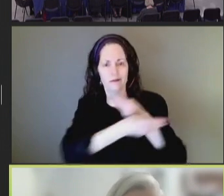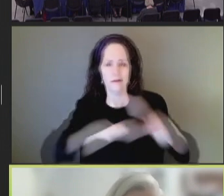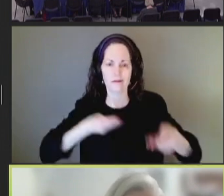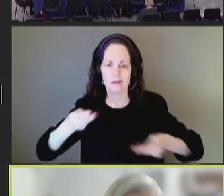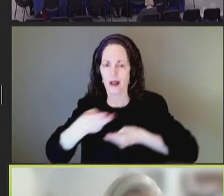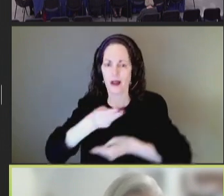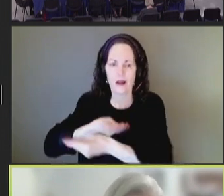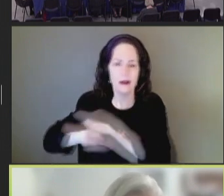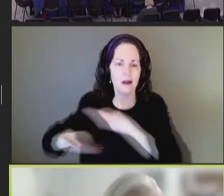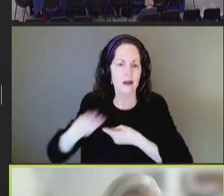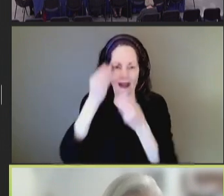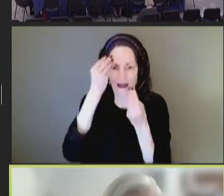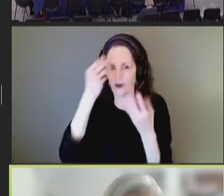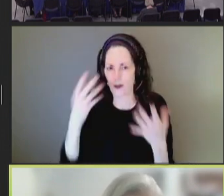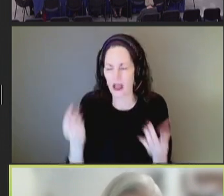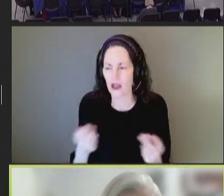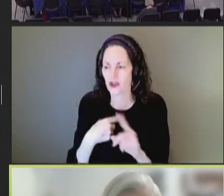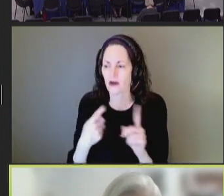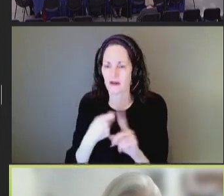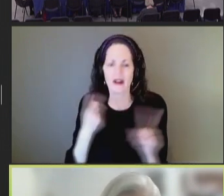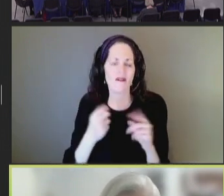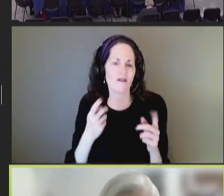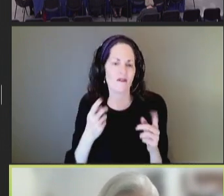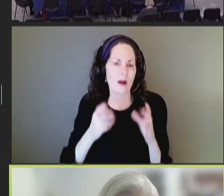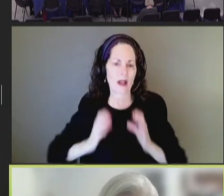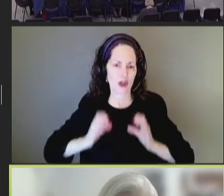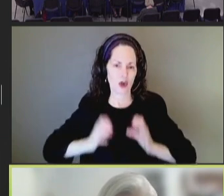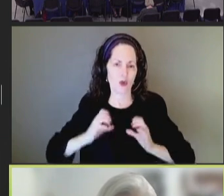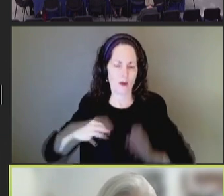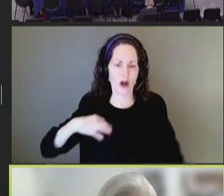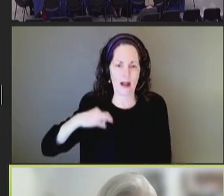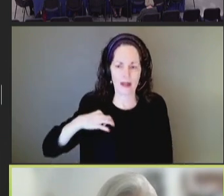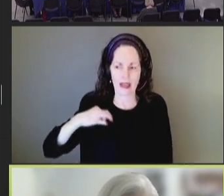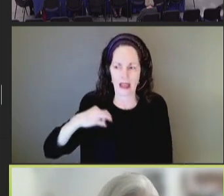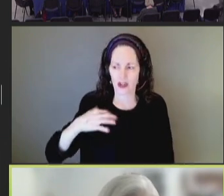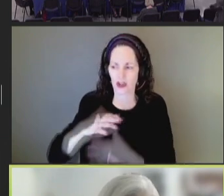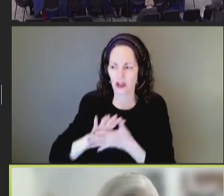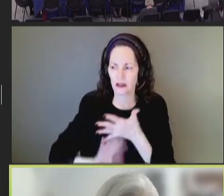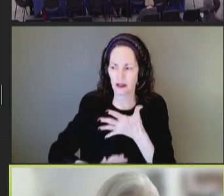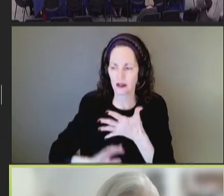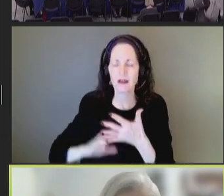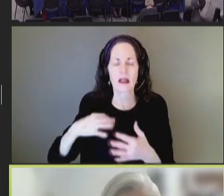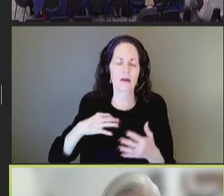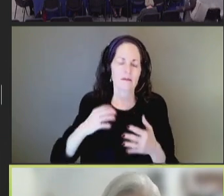applications. And this also includes privacy preserving record linkage, which is a tool